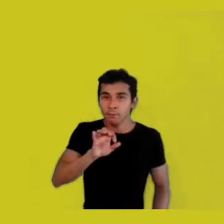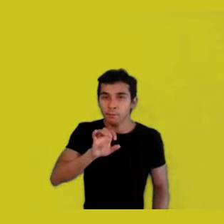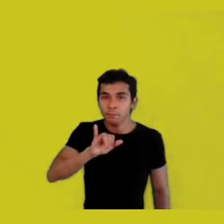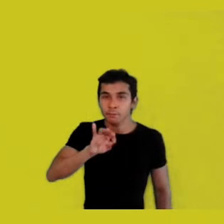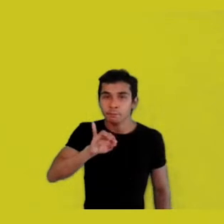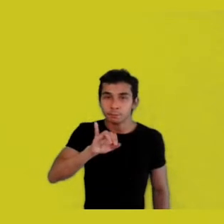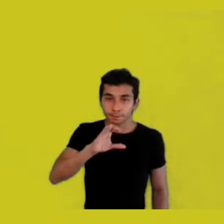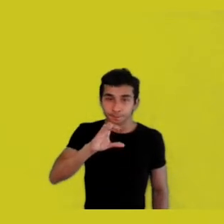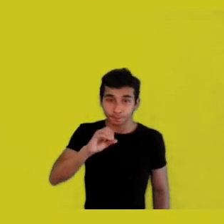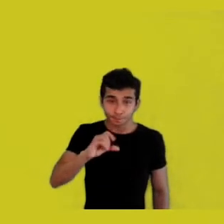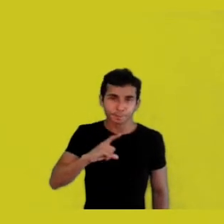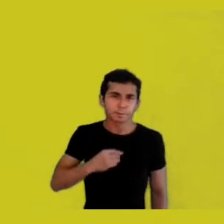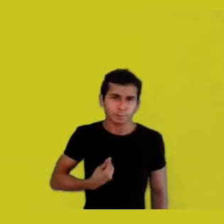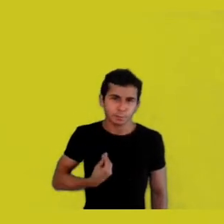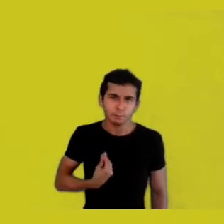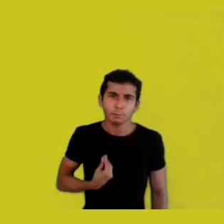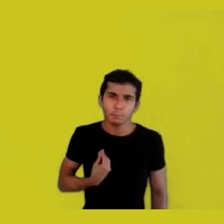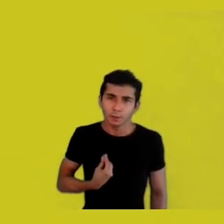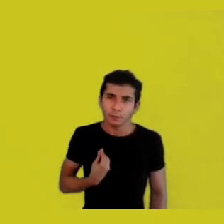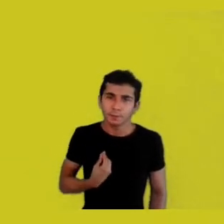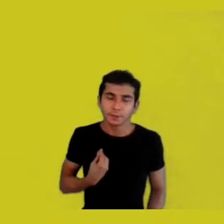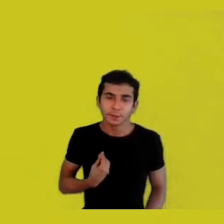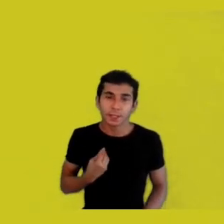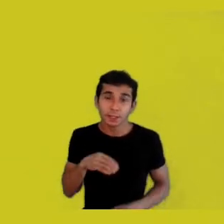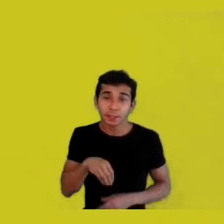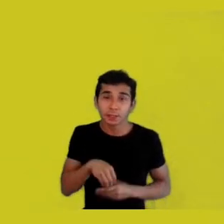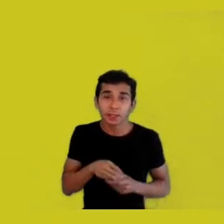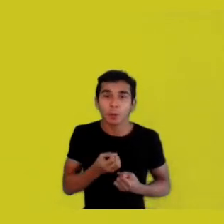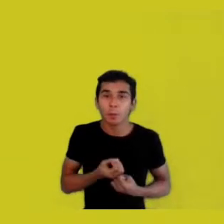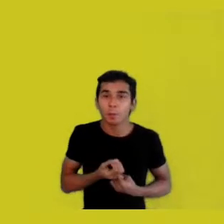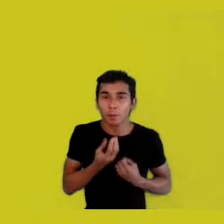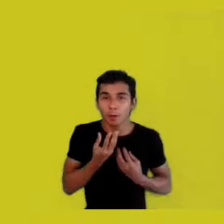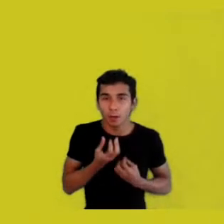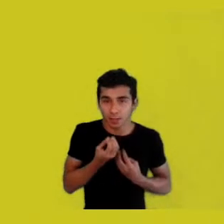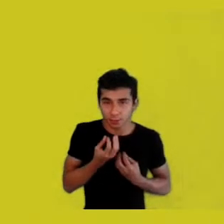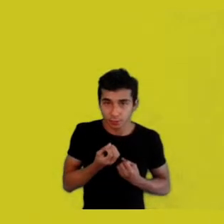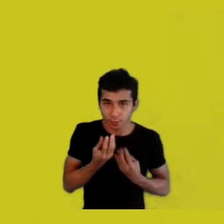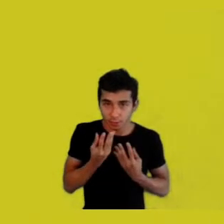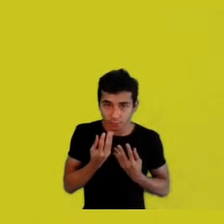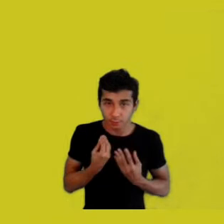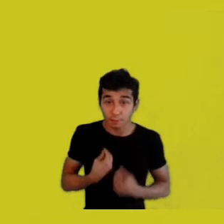in these existential poetics,